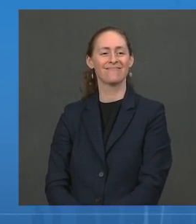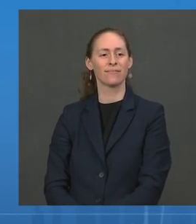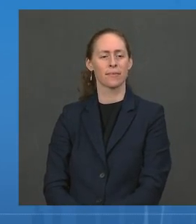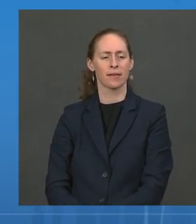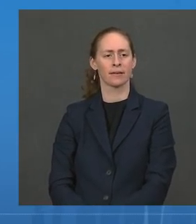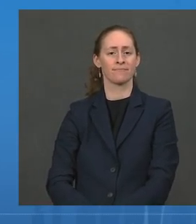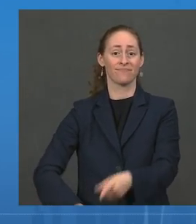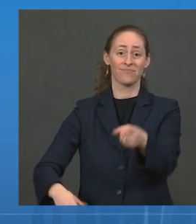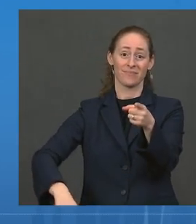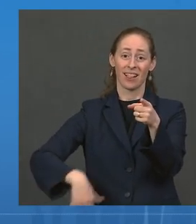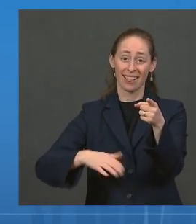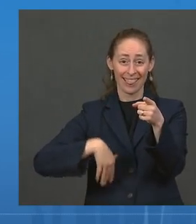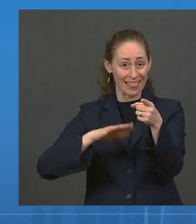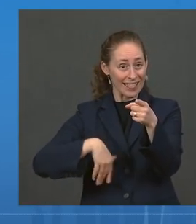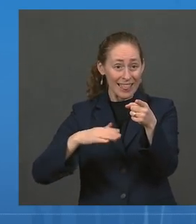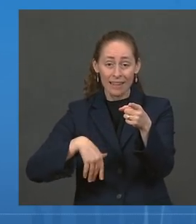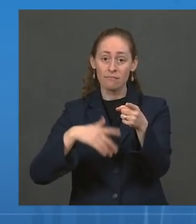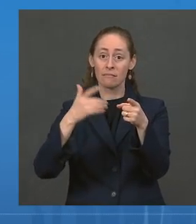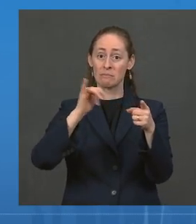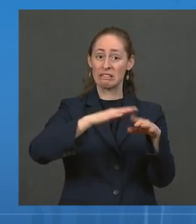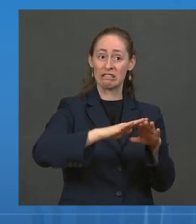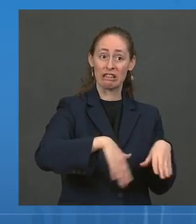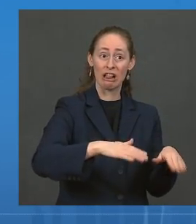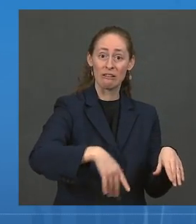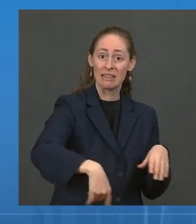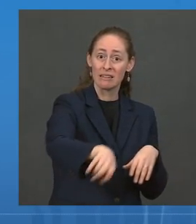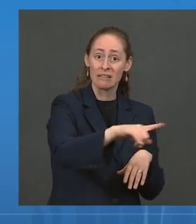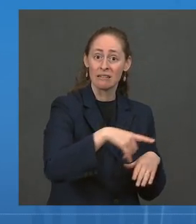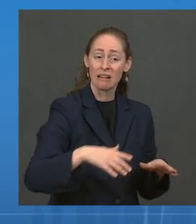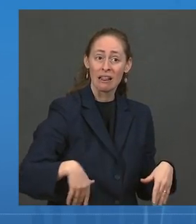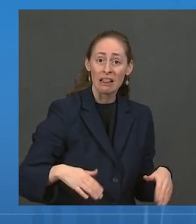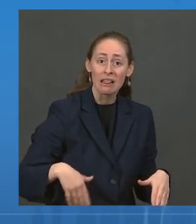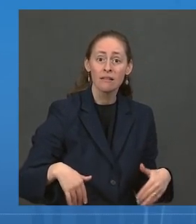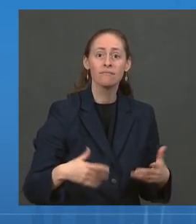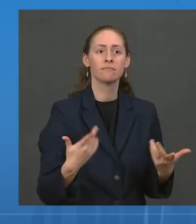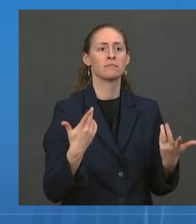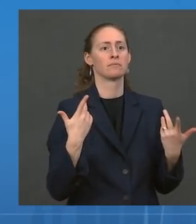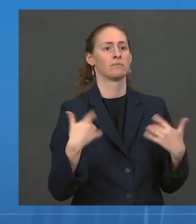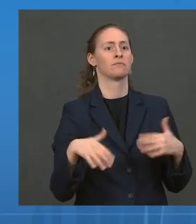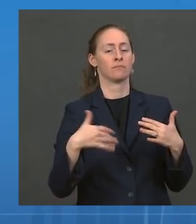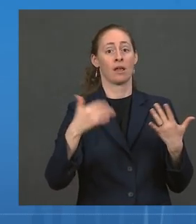including our children, teens, and adolescents, who are now all eligible for vaccination --